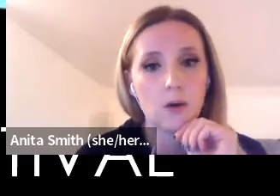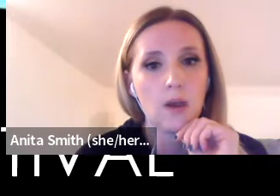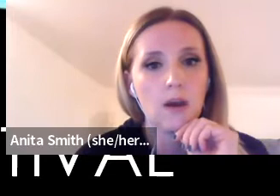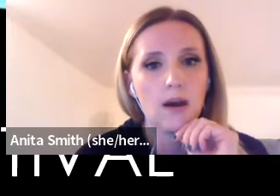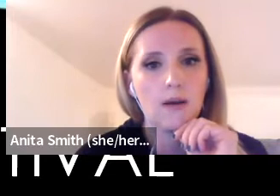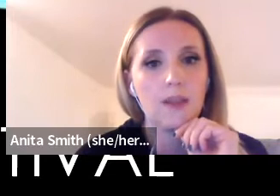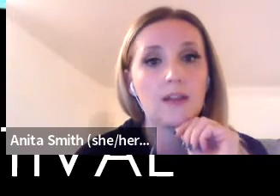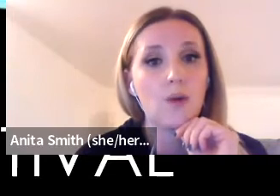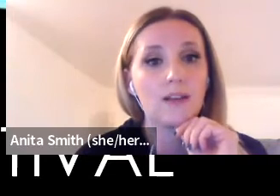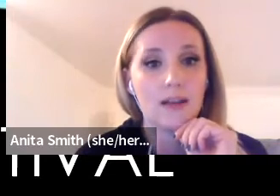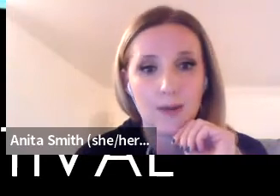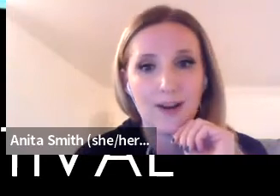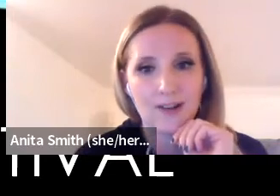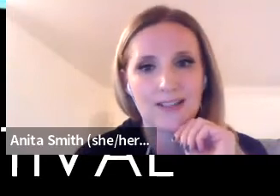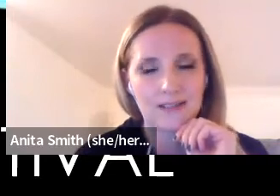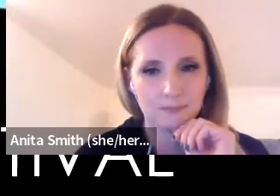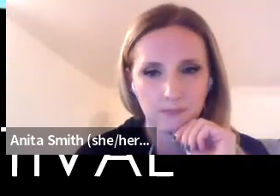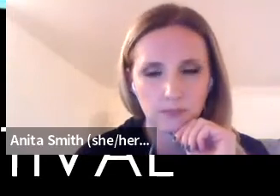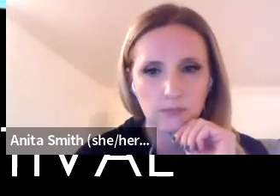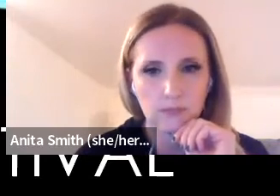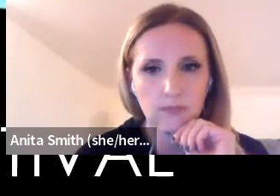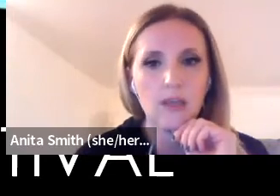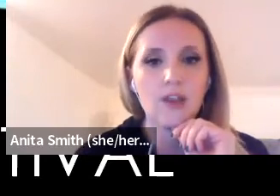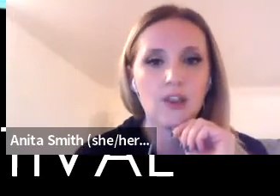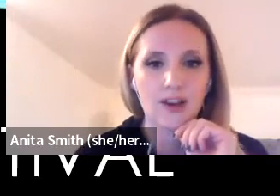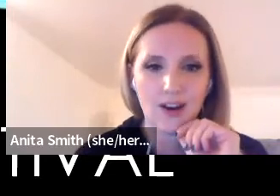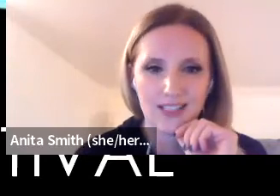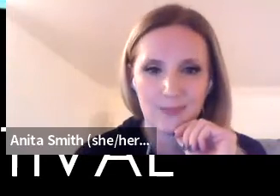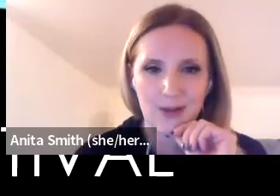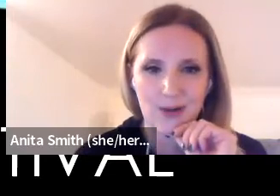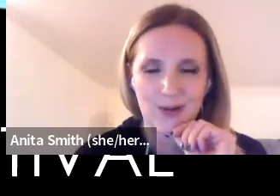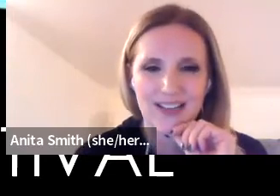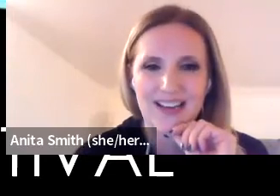So it's well liked by artists. The Cosmo.